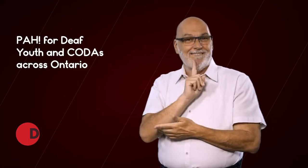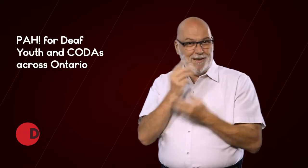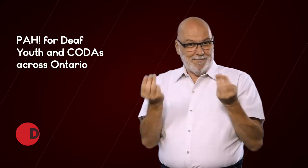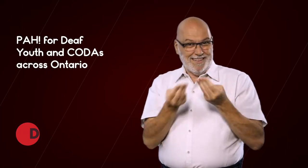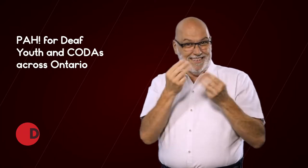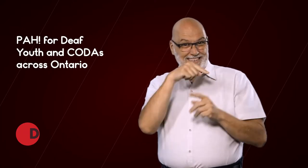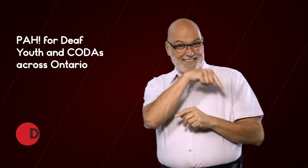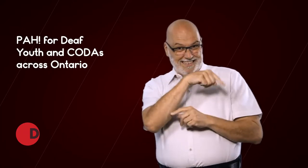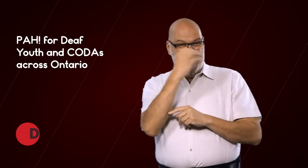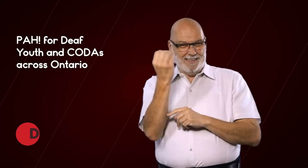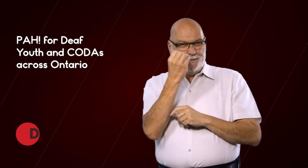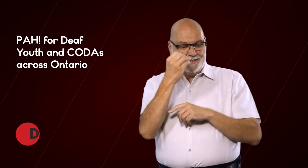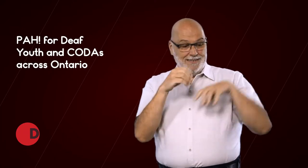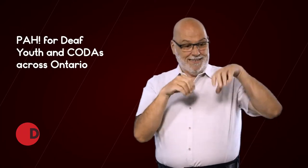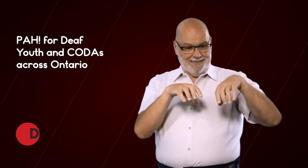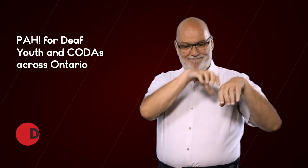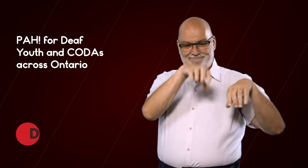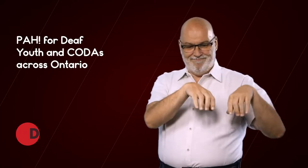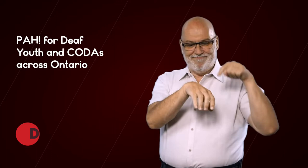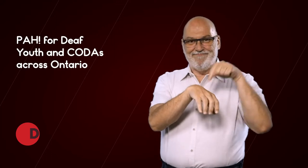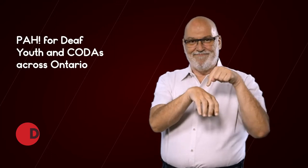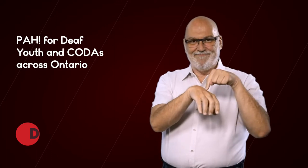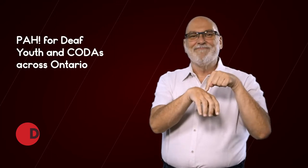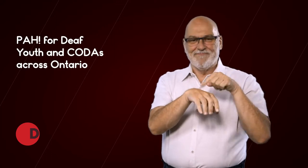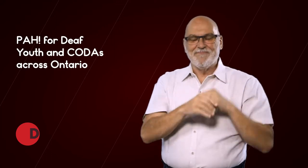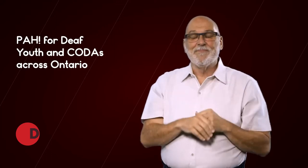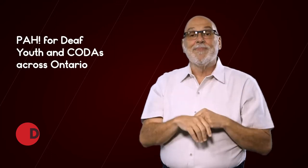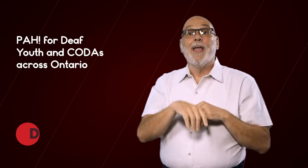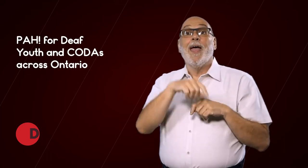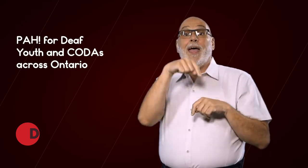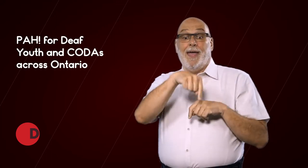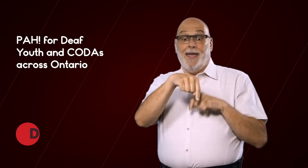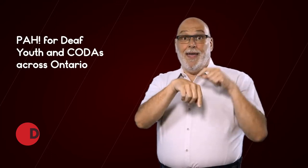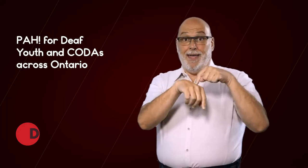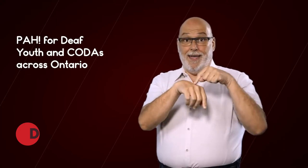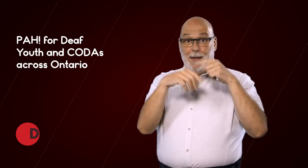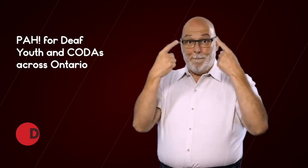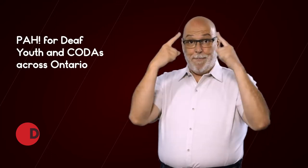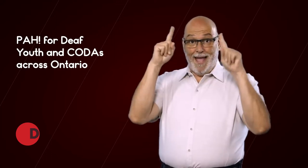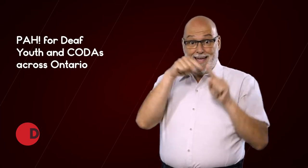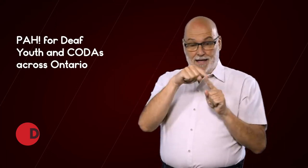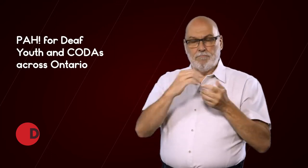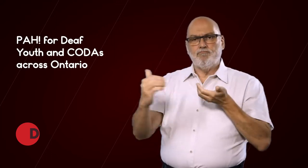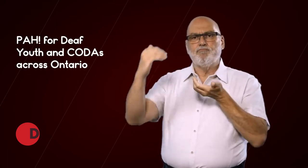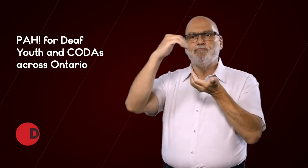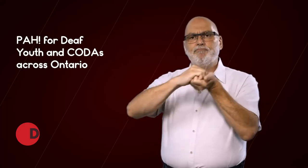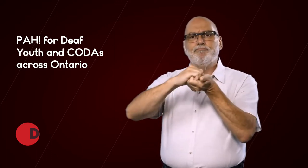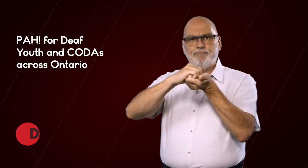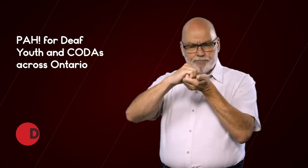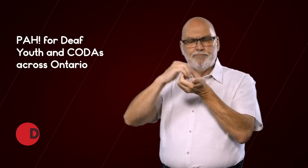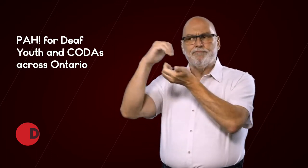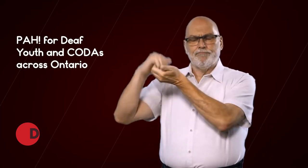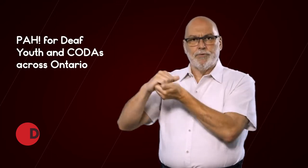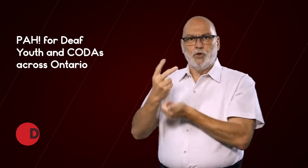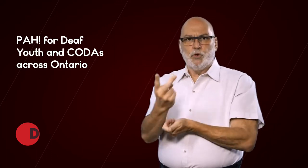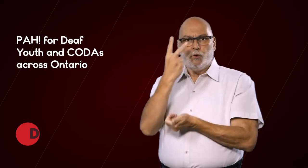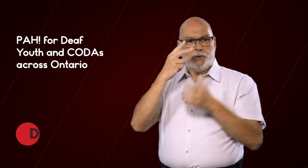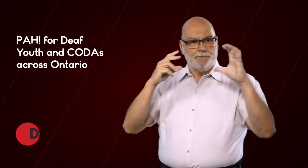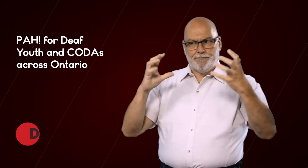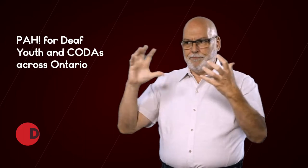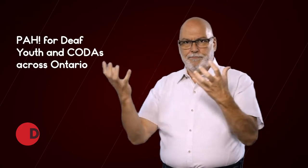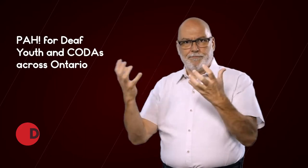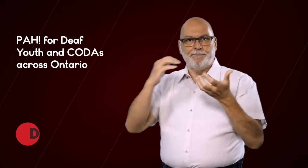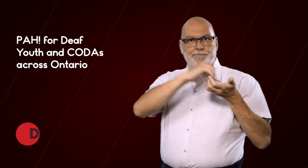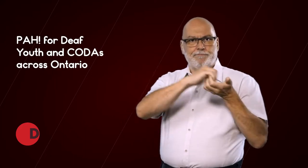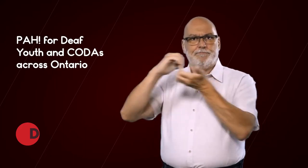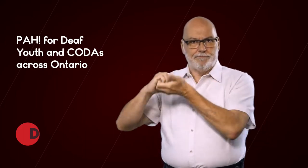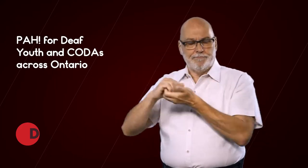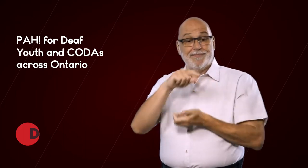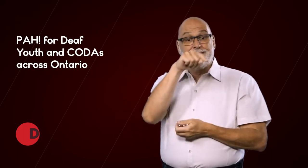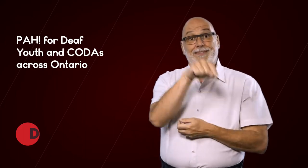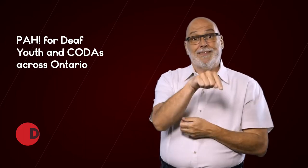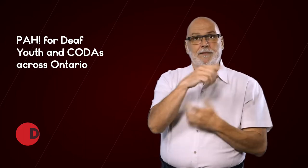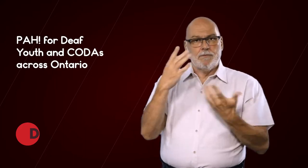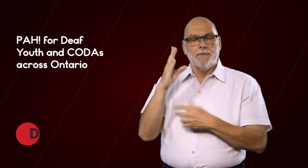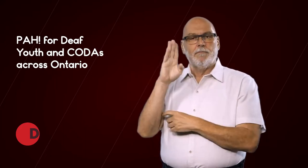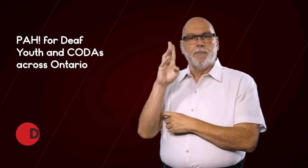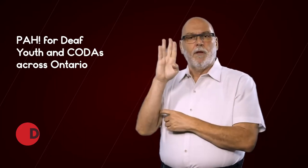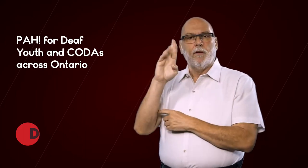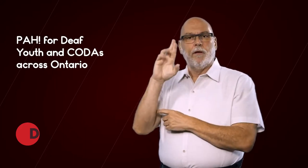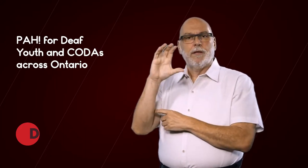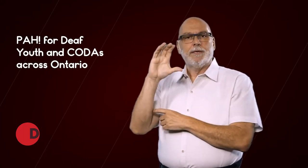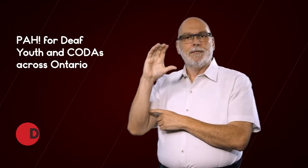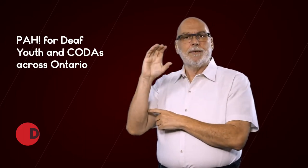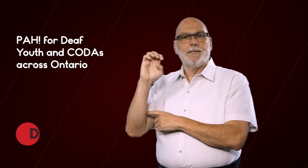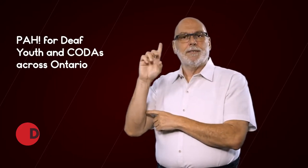in Milton, Ontario, as a partnership between Bob Rumball Canadian